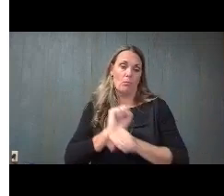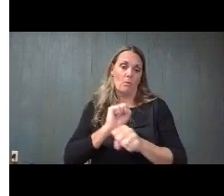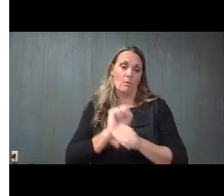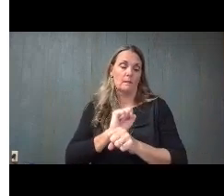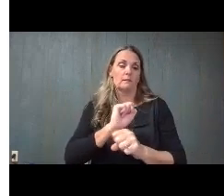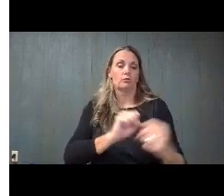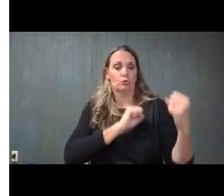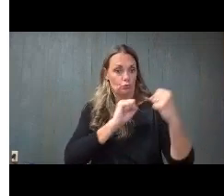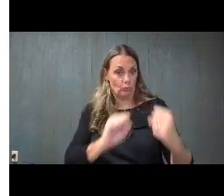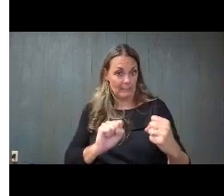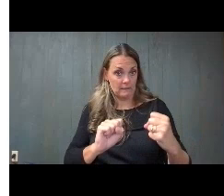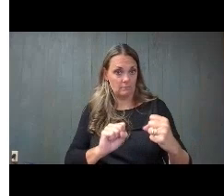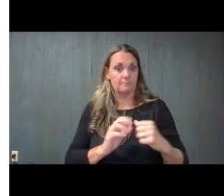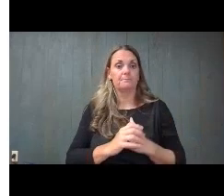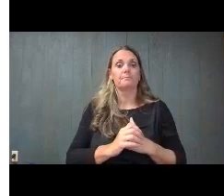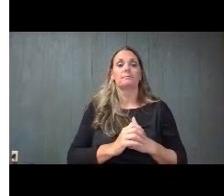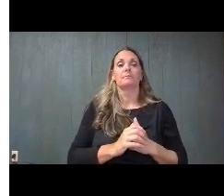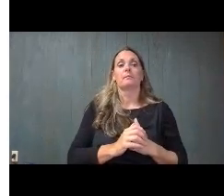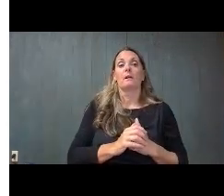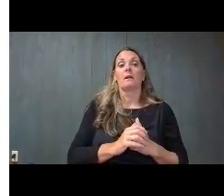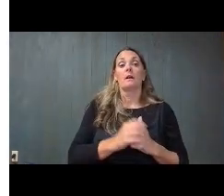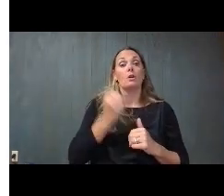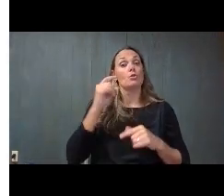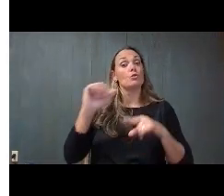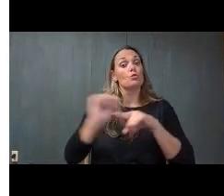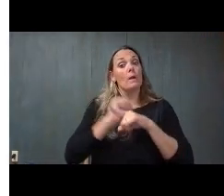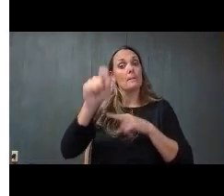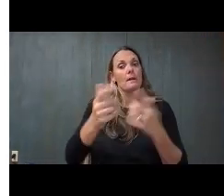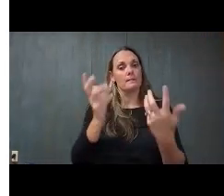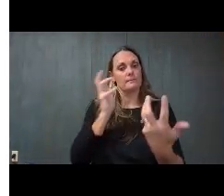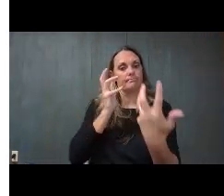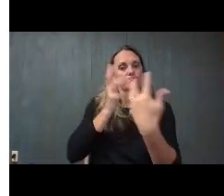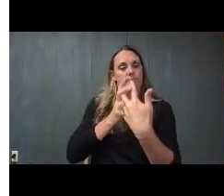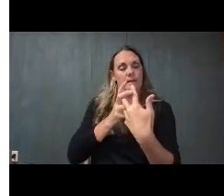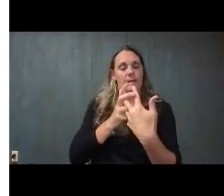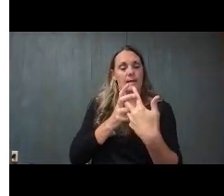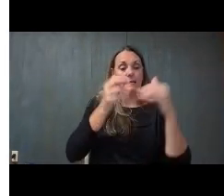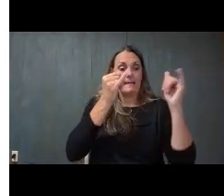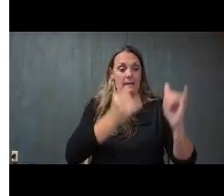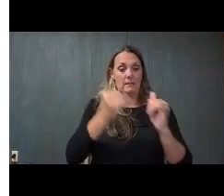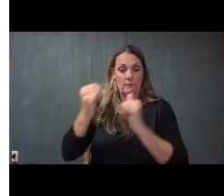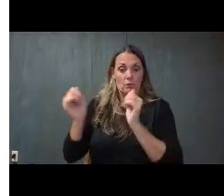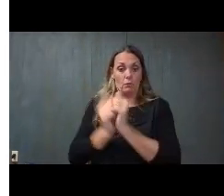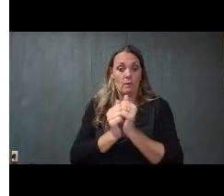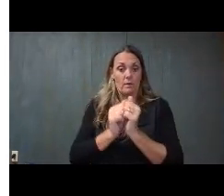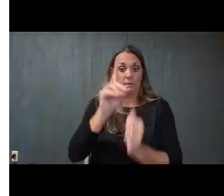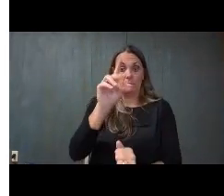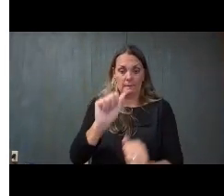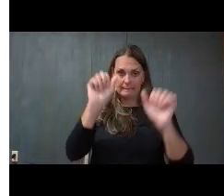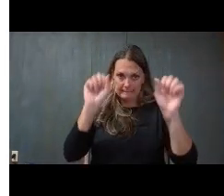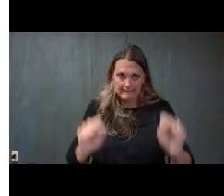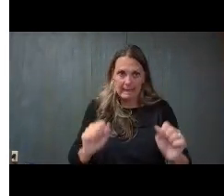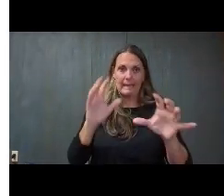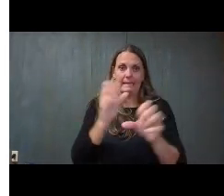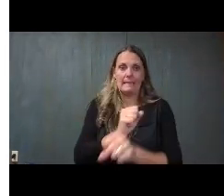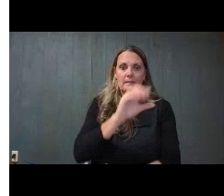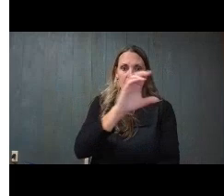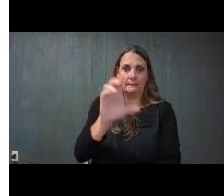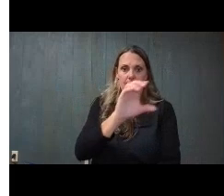training must align with a philosophy that individuals with disabilities can obtain competitive integrated employment